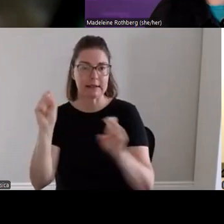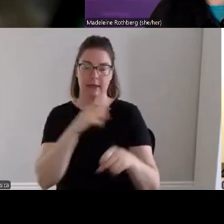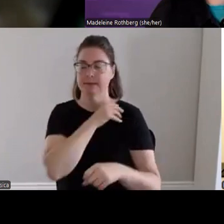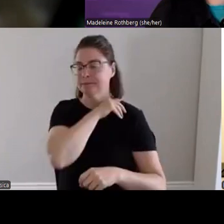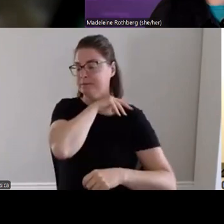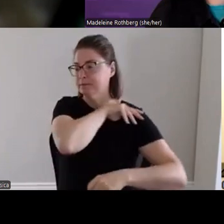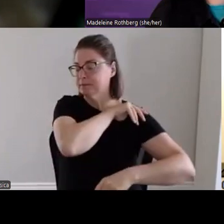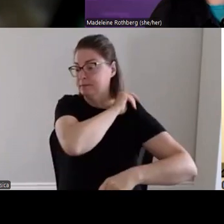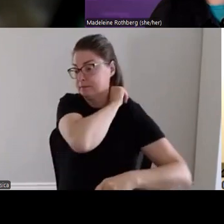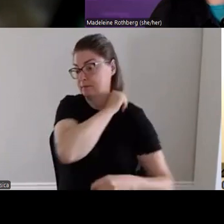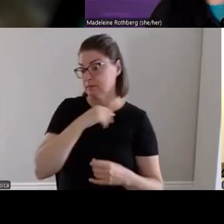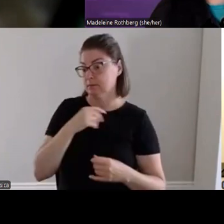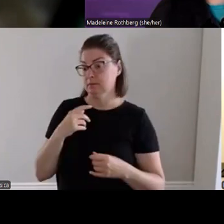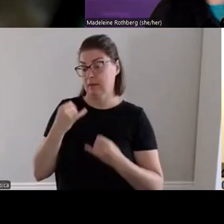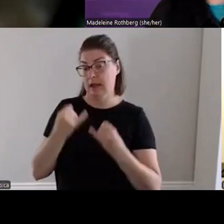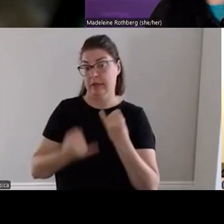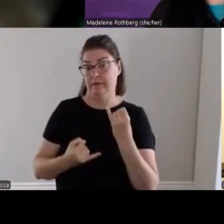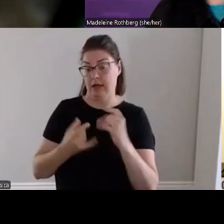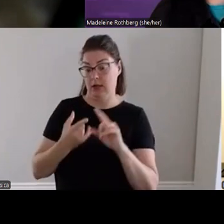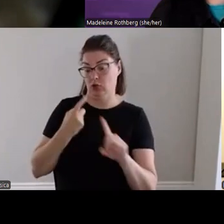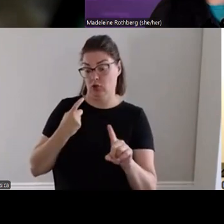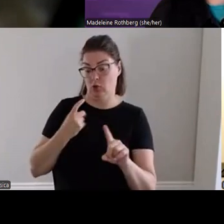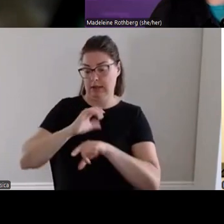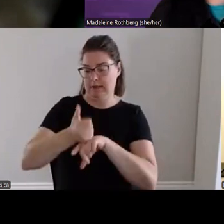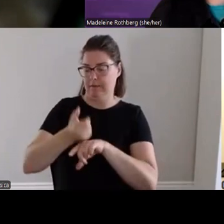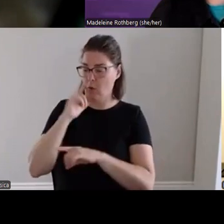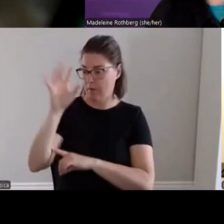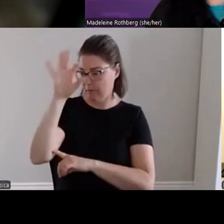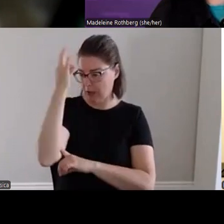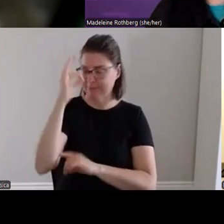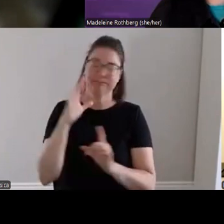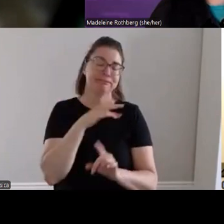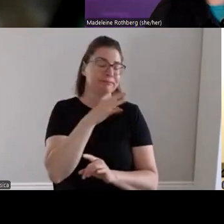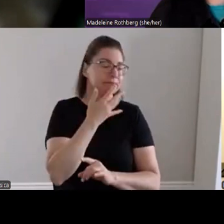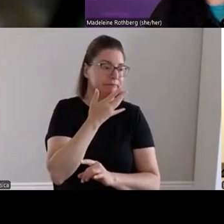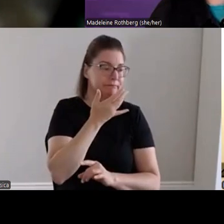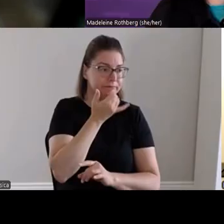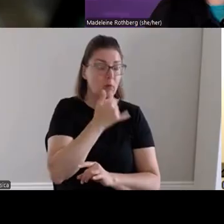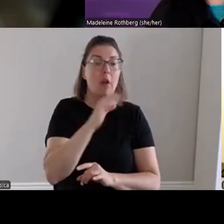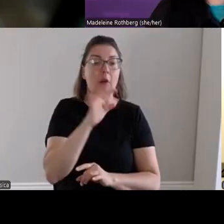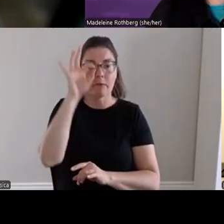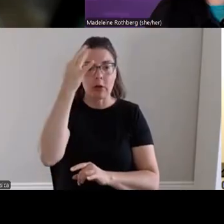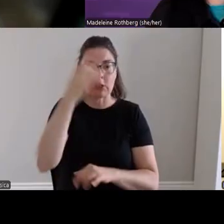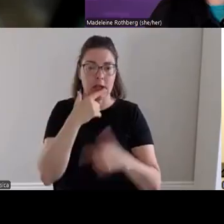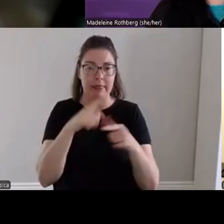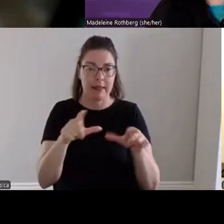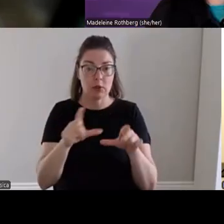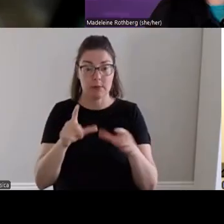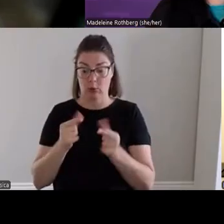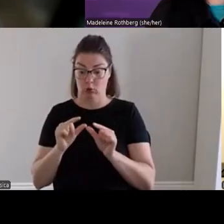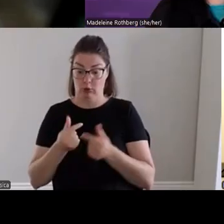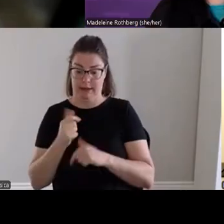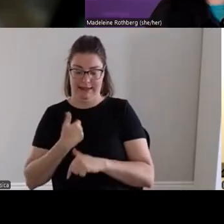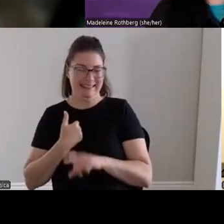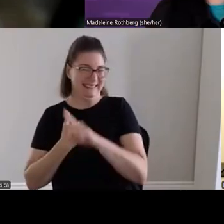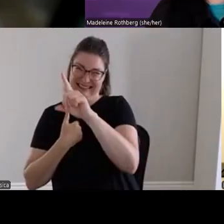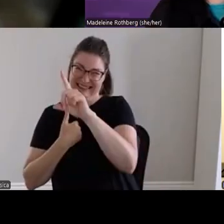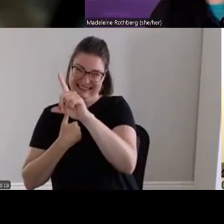implementation for France or French, but there might be, uh, a group in Canada that decides, “You know what? This is not quite right for us.